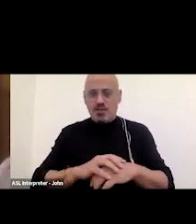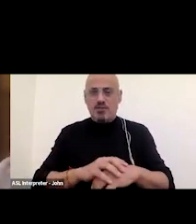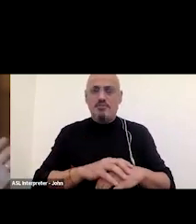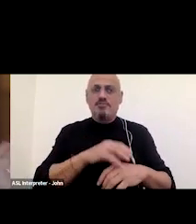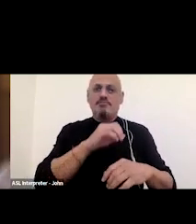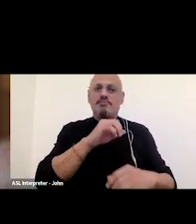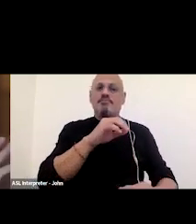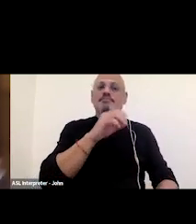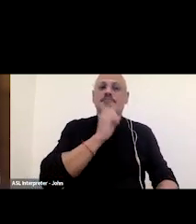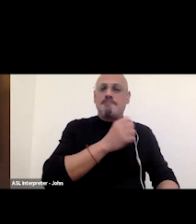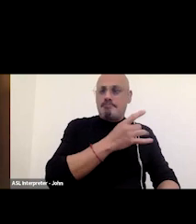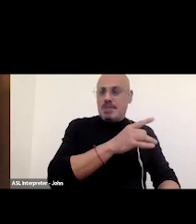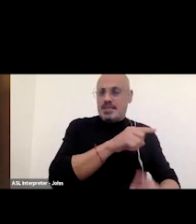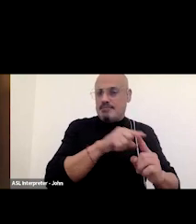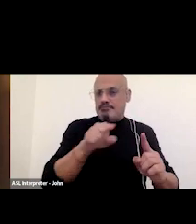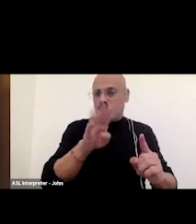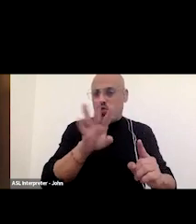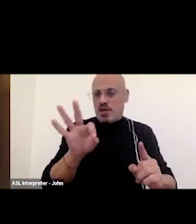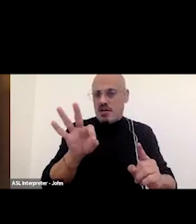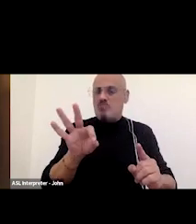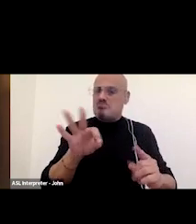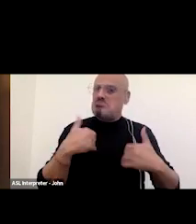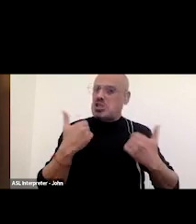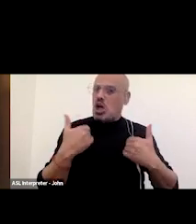age 18 to 49 are considered younger workers,